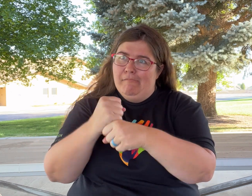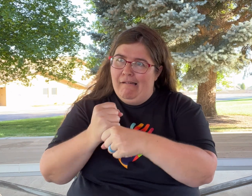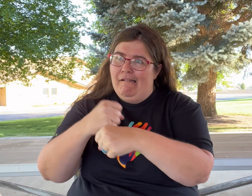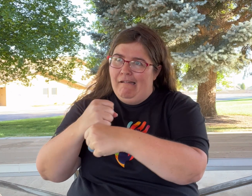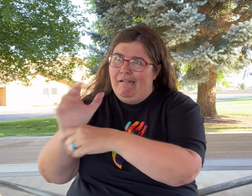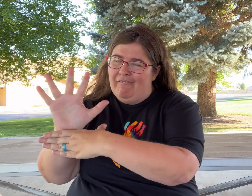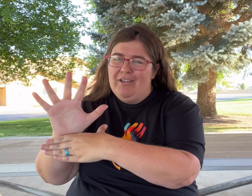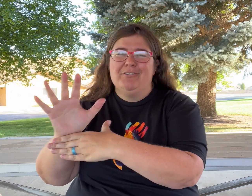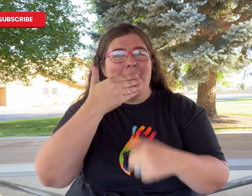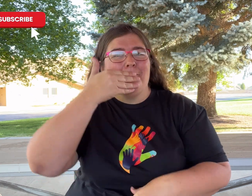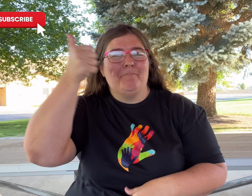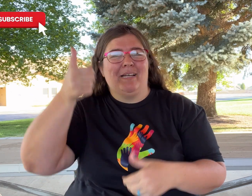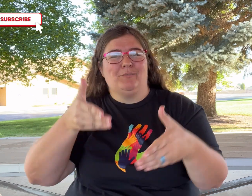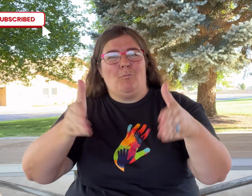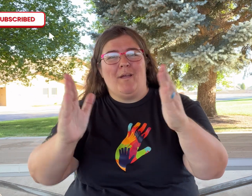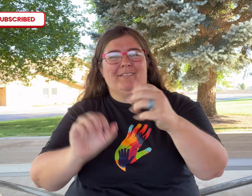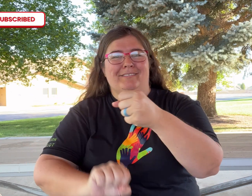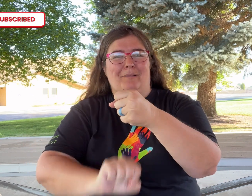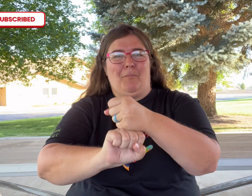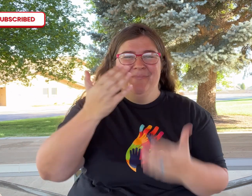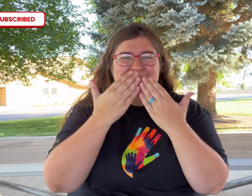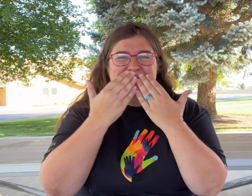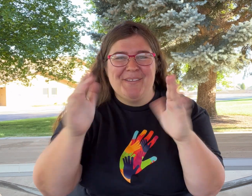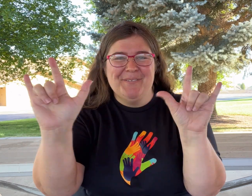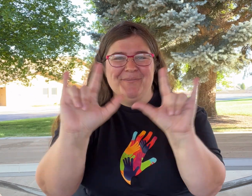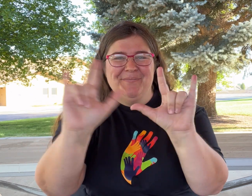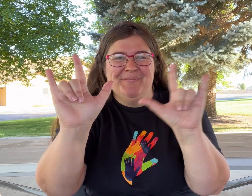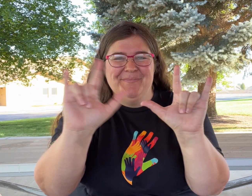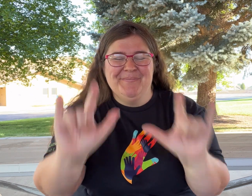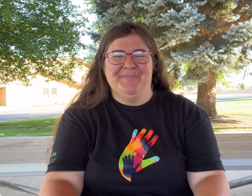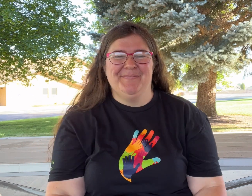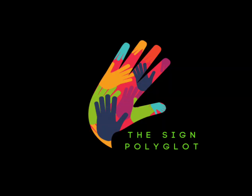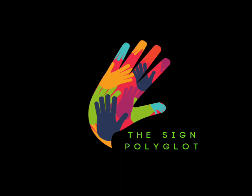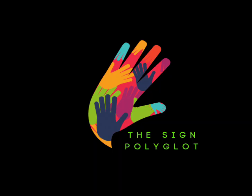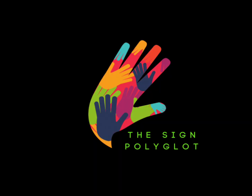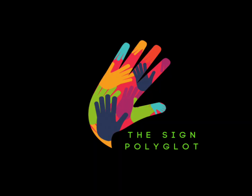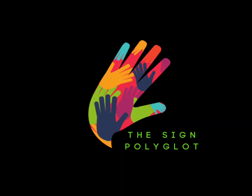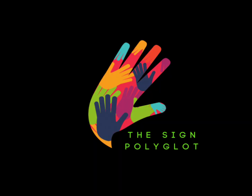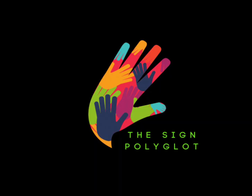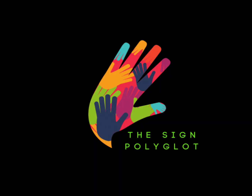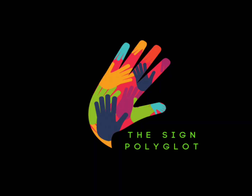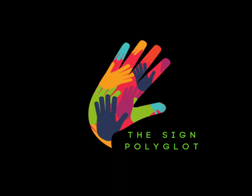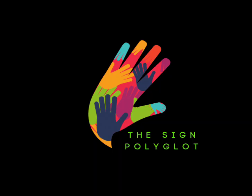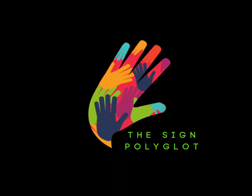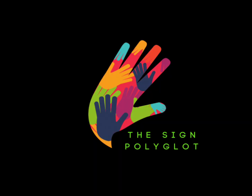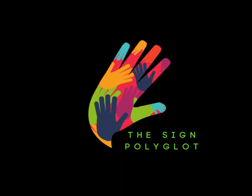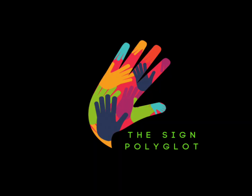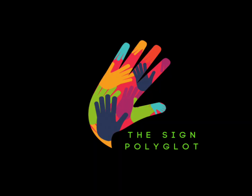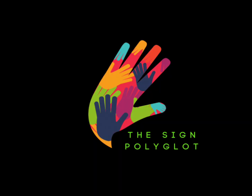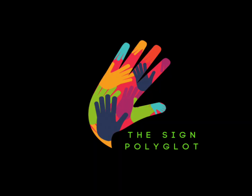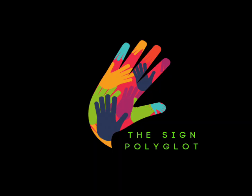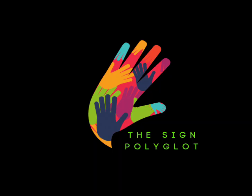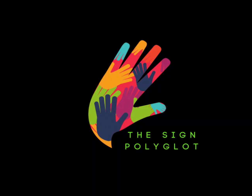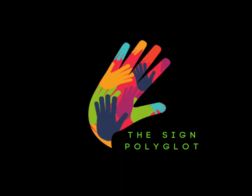to make this many videos. So, the best way to support is subscribe. Thank you so much!